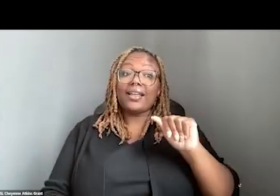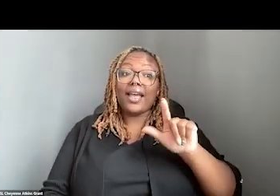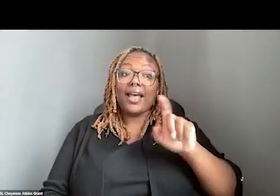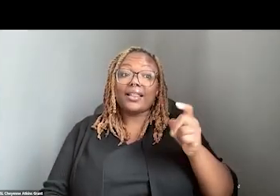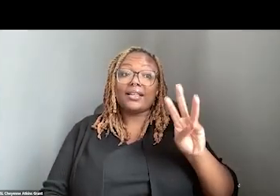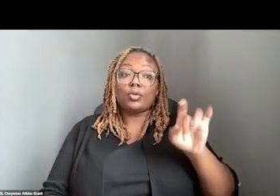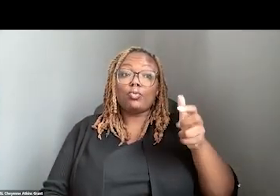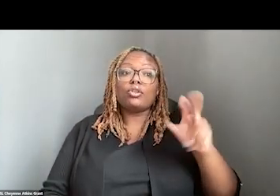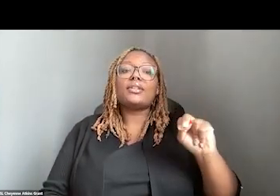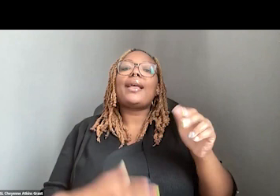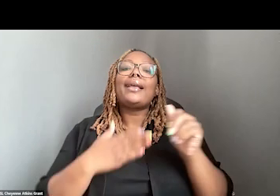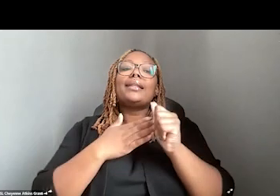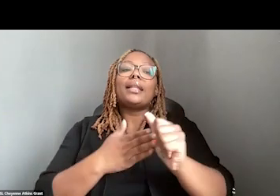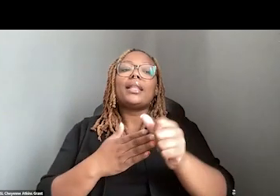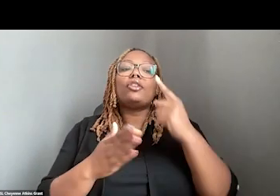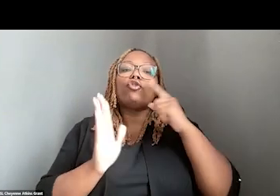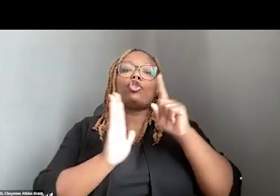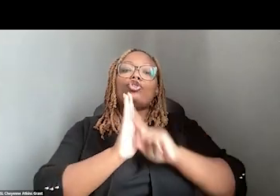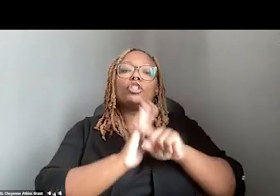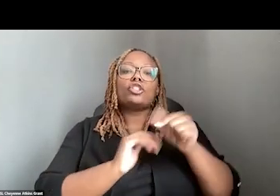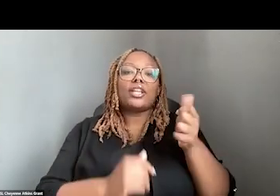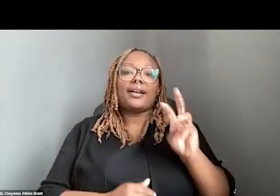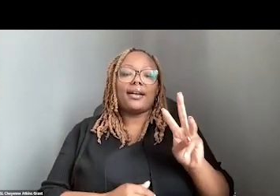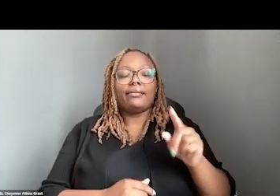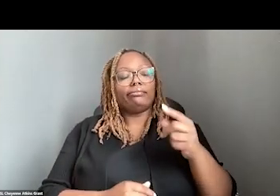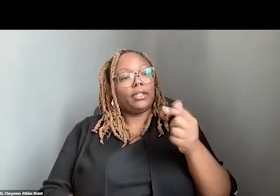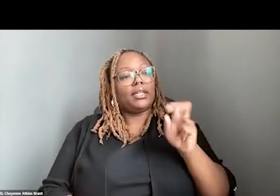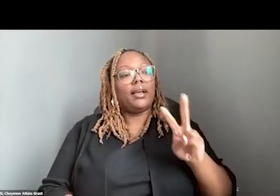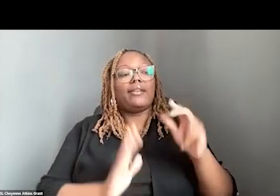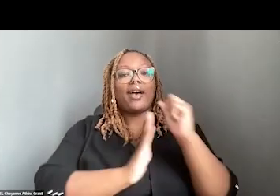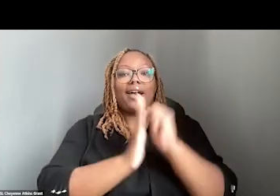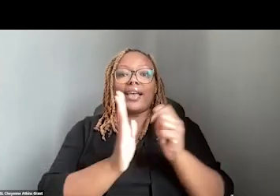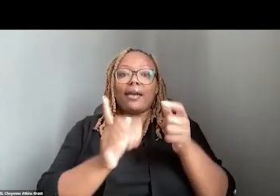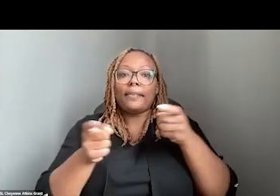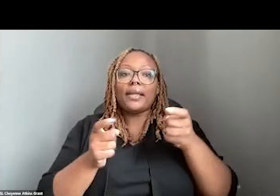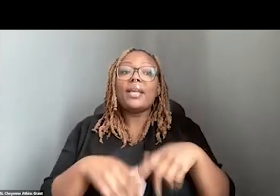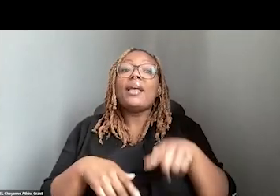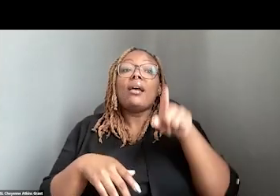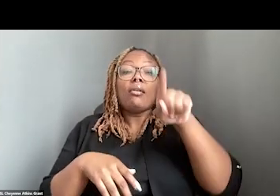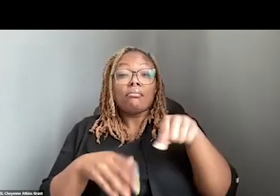He is the Lead for Research.gov Account Management. And this is our contact information in case you need to reach